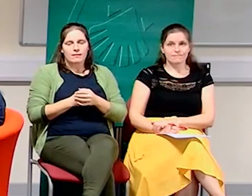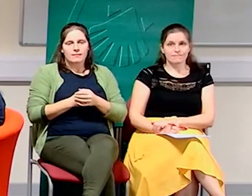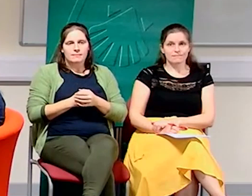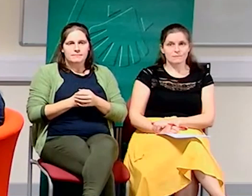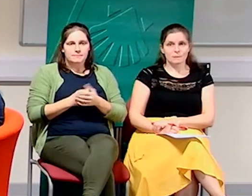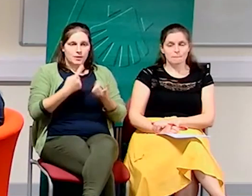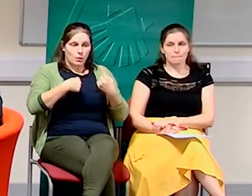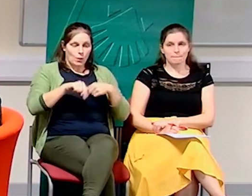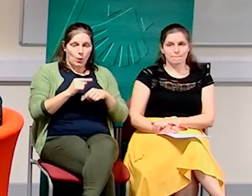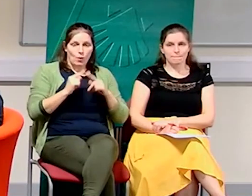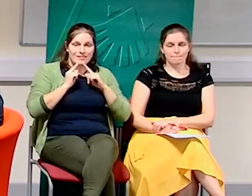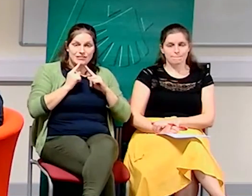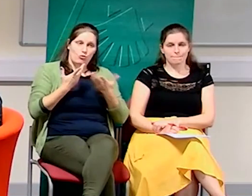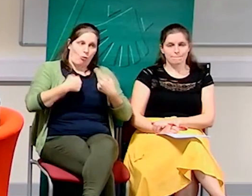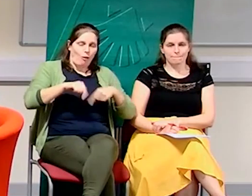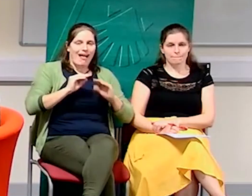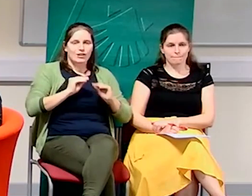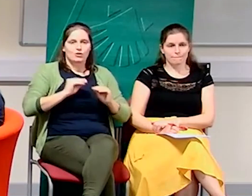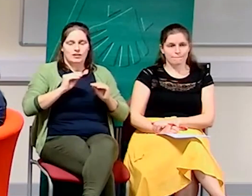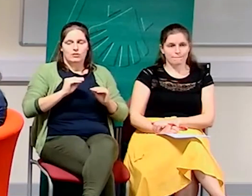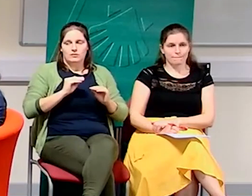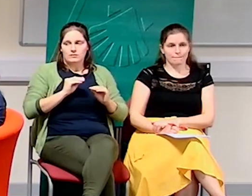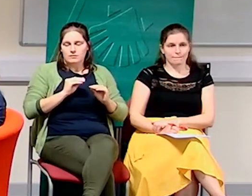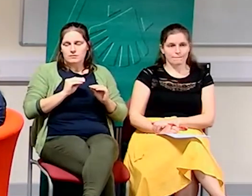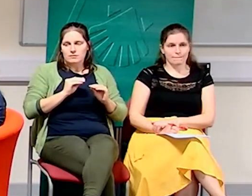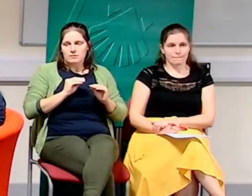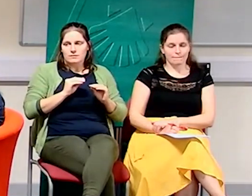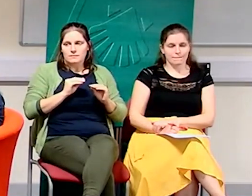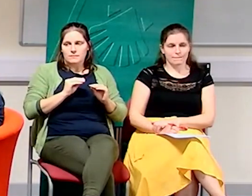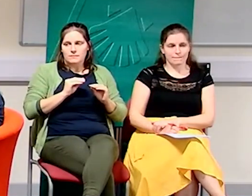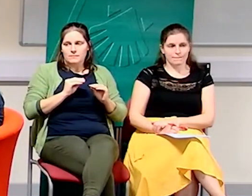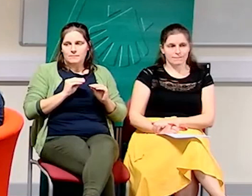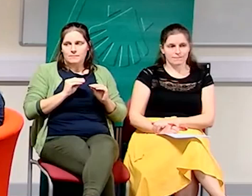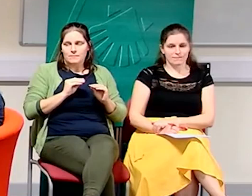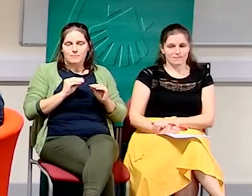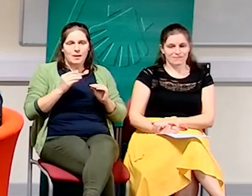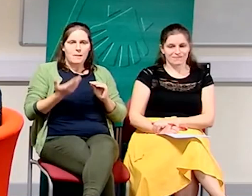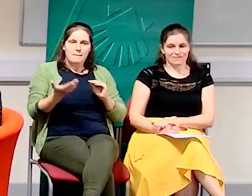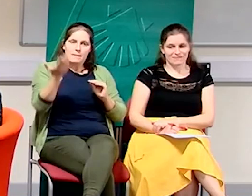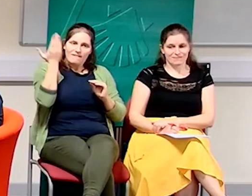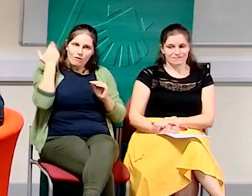teachers and Educators I I will speak um on their behalf because I used to be one and I am now one